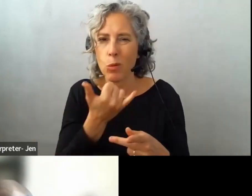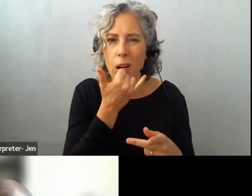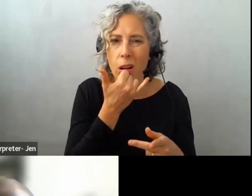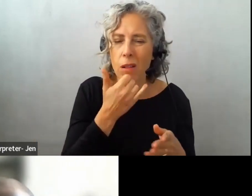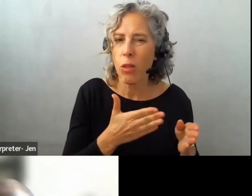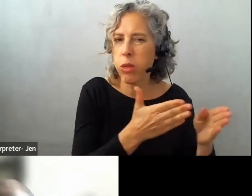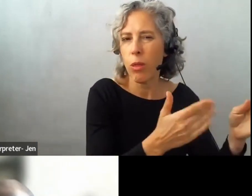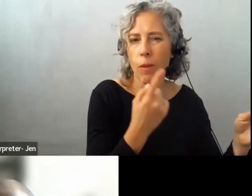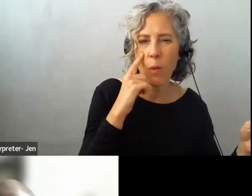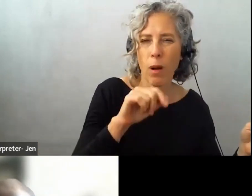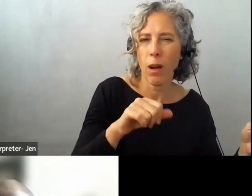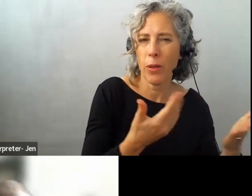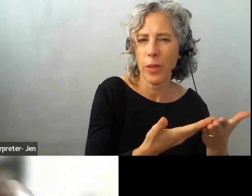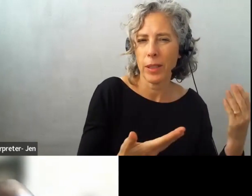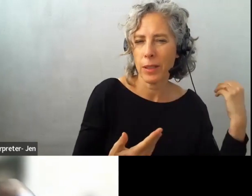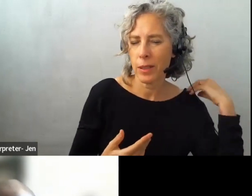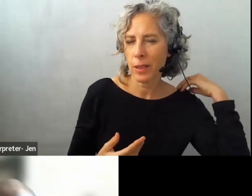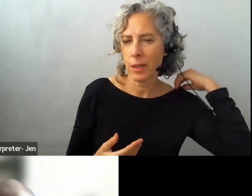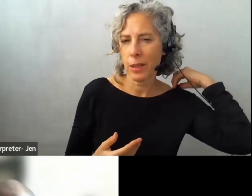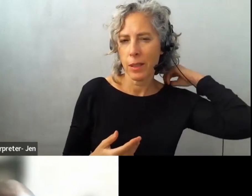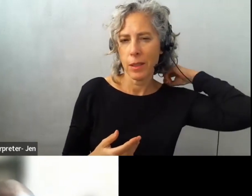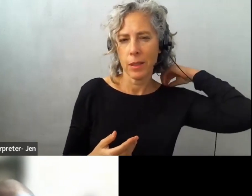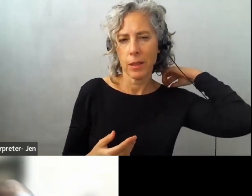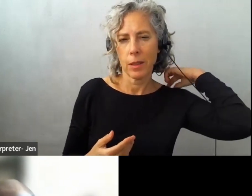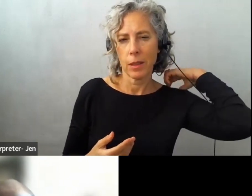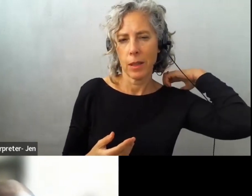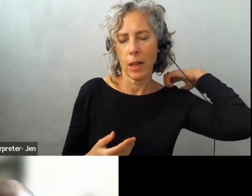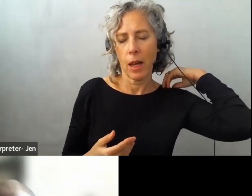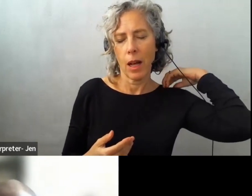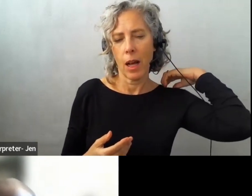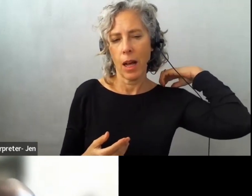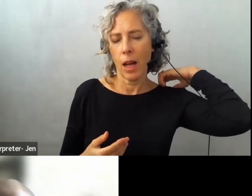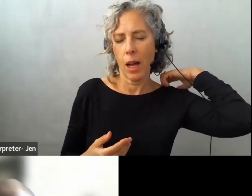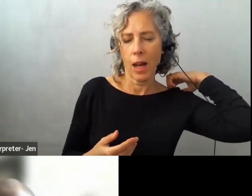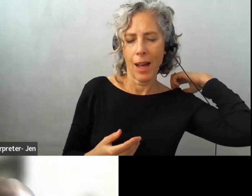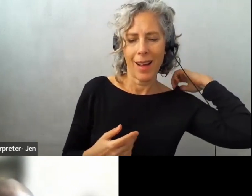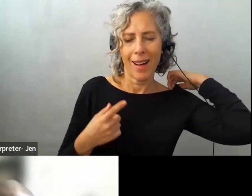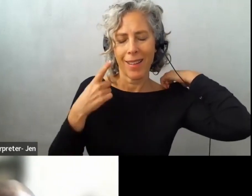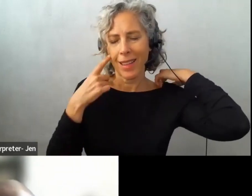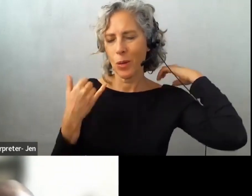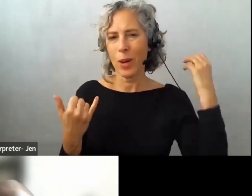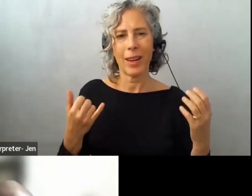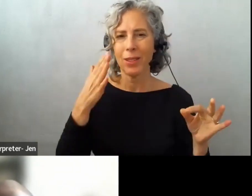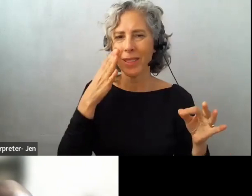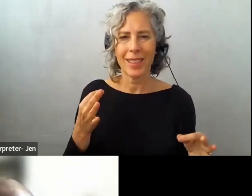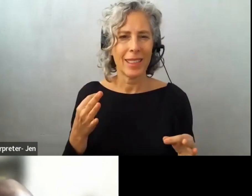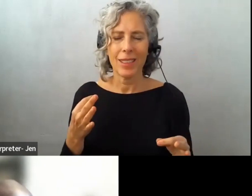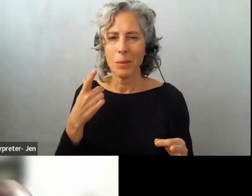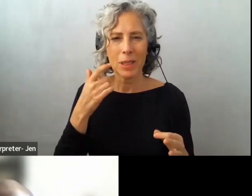So I think that we could go either way. I don't, I think it's too early to tell, because the pandemic is still going on.